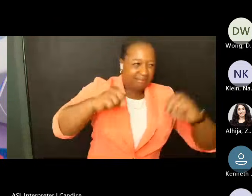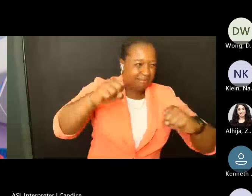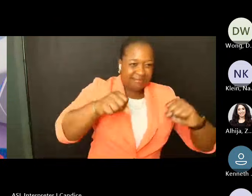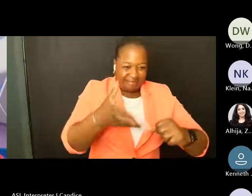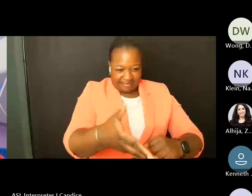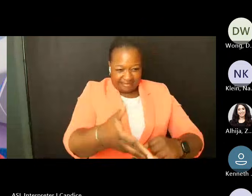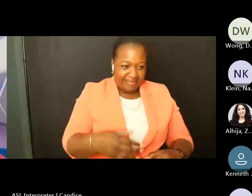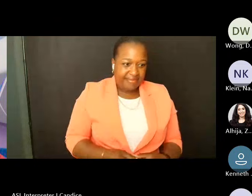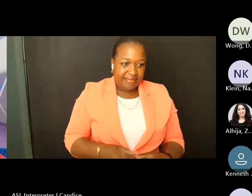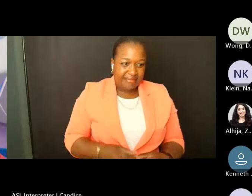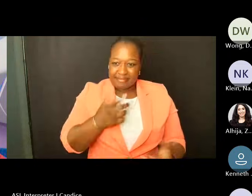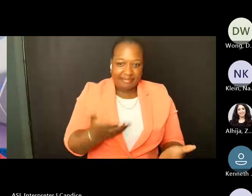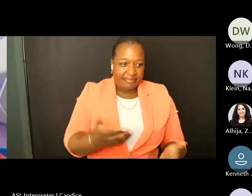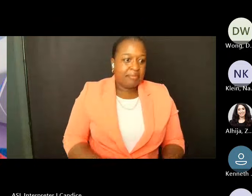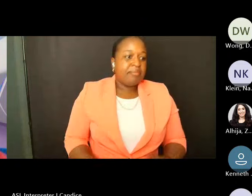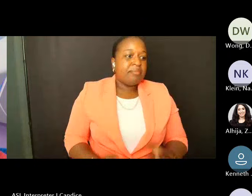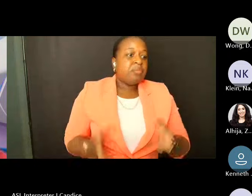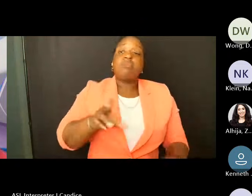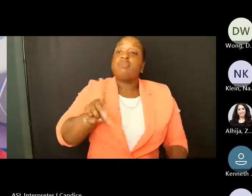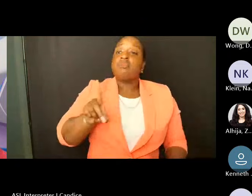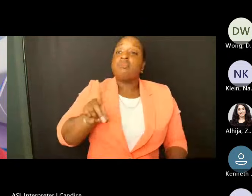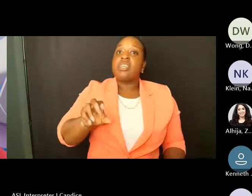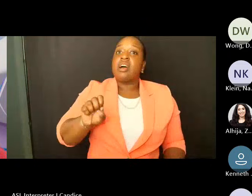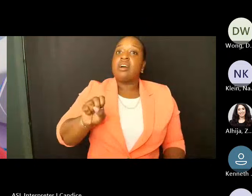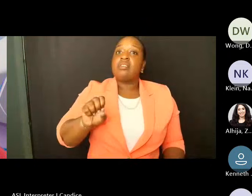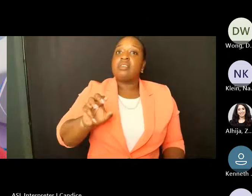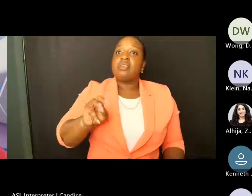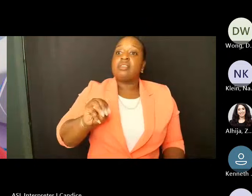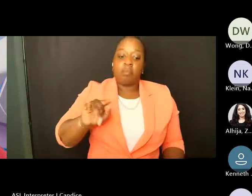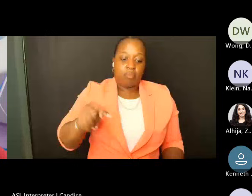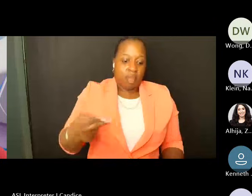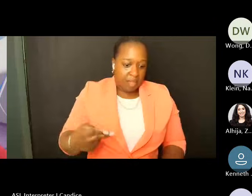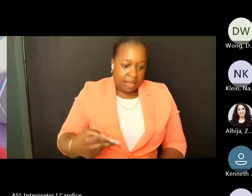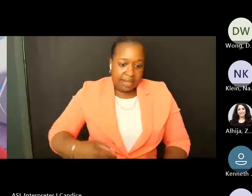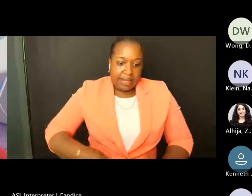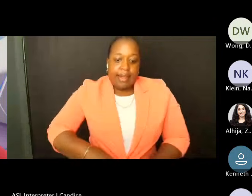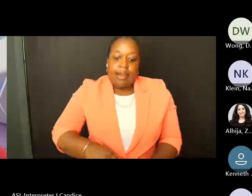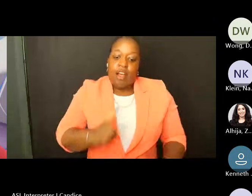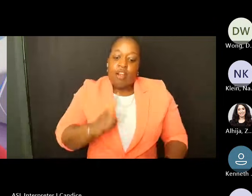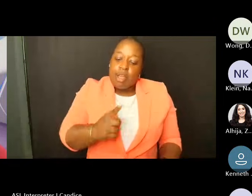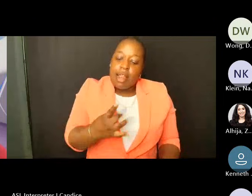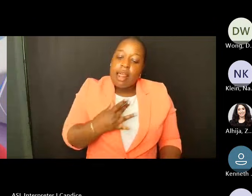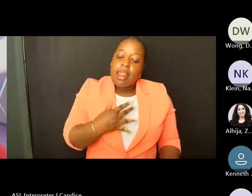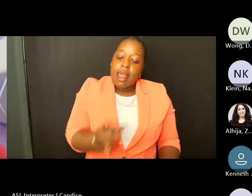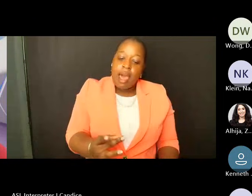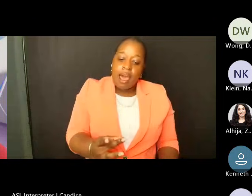and I never heard it put that way before. I'm going to steal that. Patients lose an identity